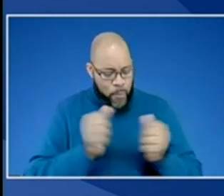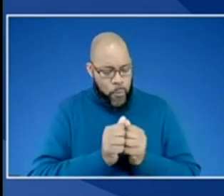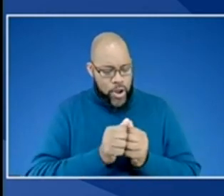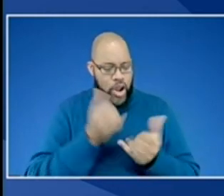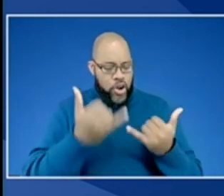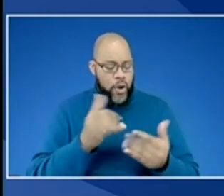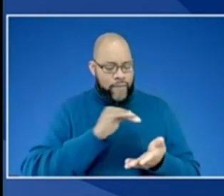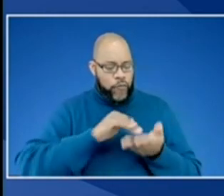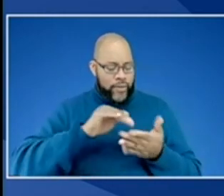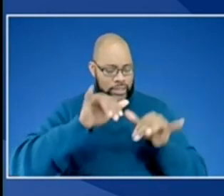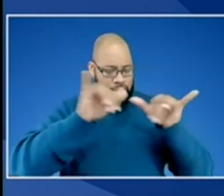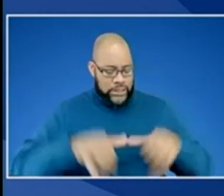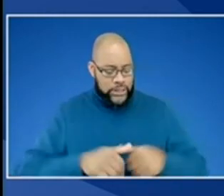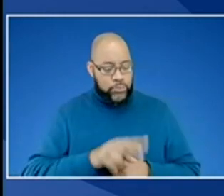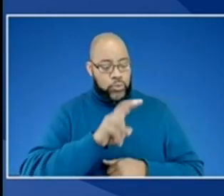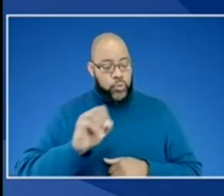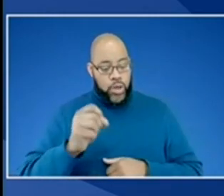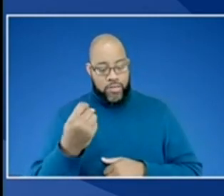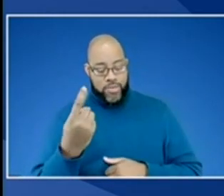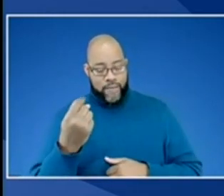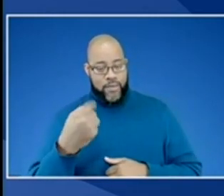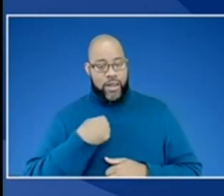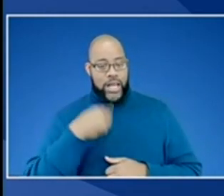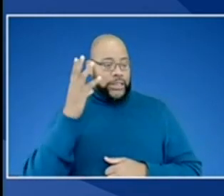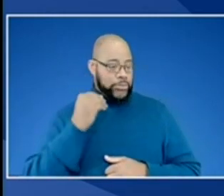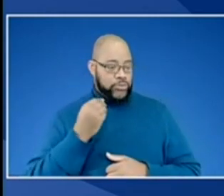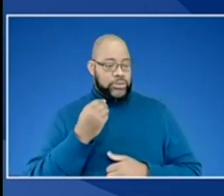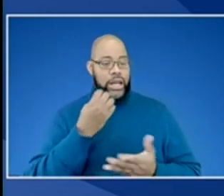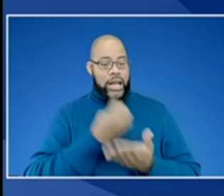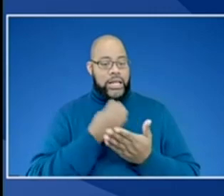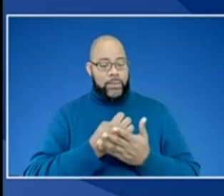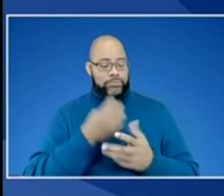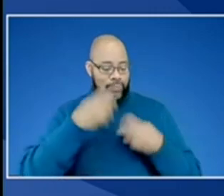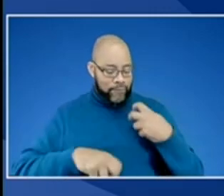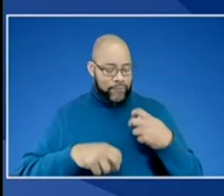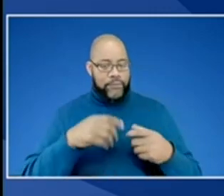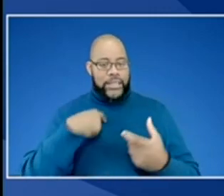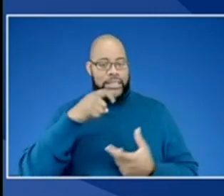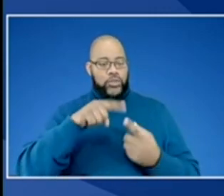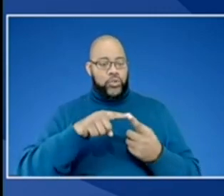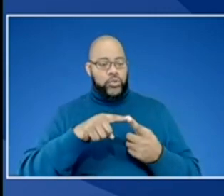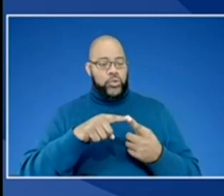In 2011, I experienced an economic hardship and needed to declare chapter 13